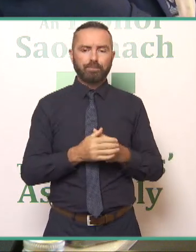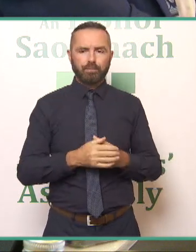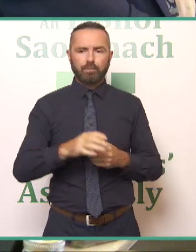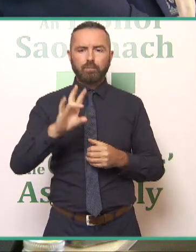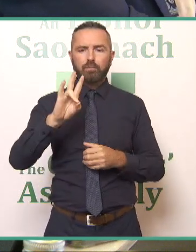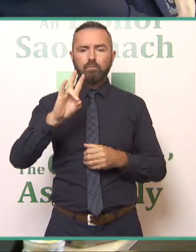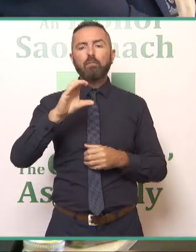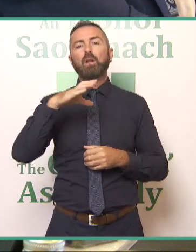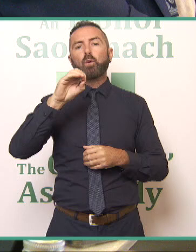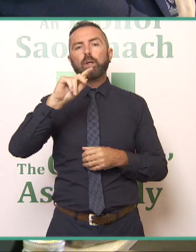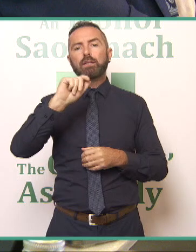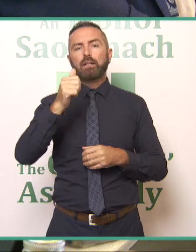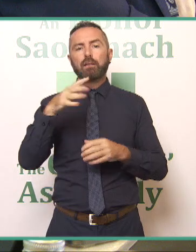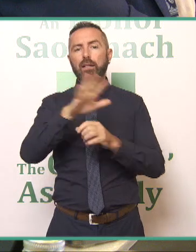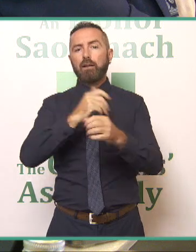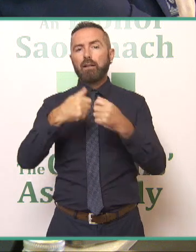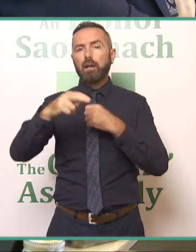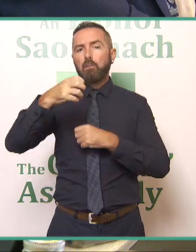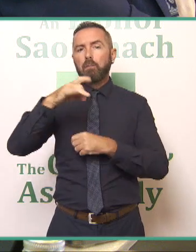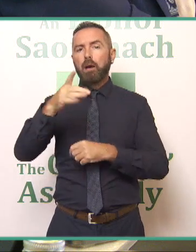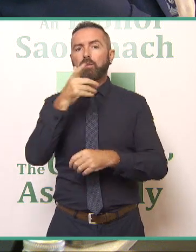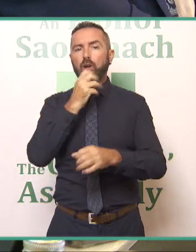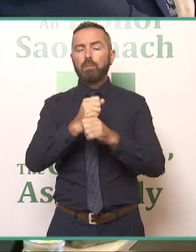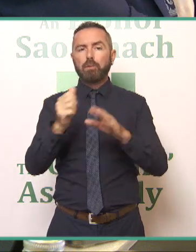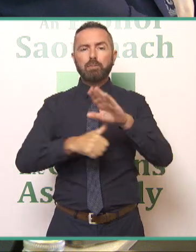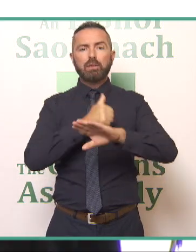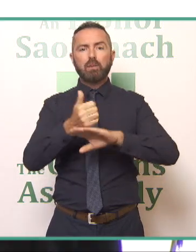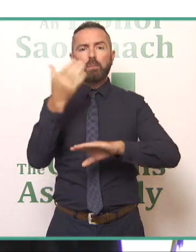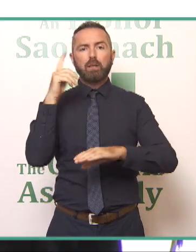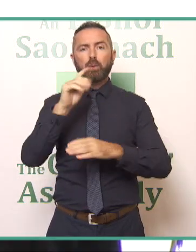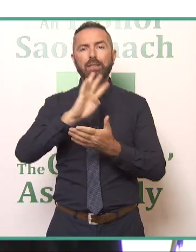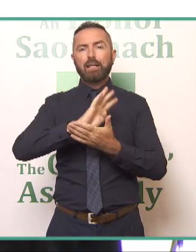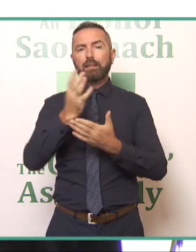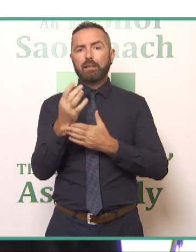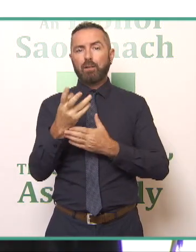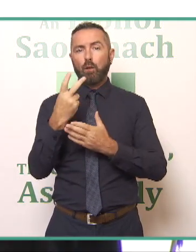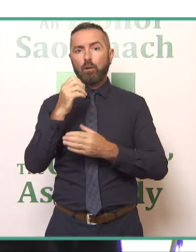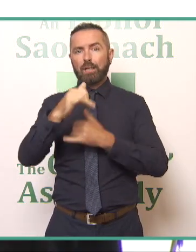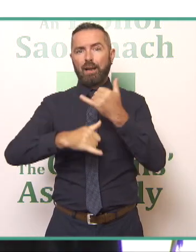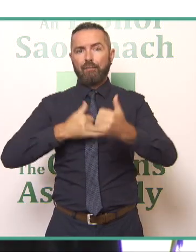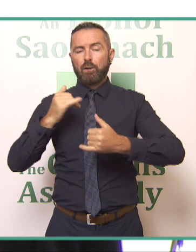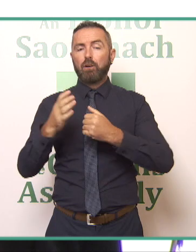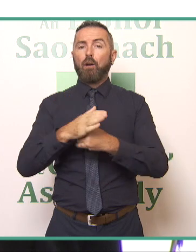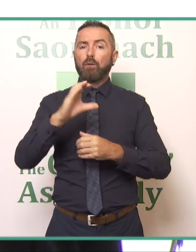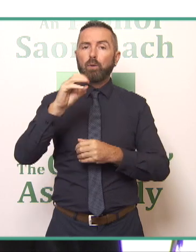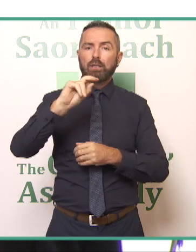area that Mark is speaking about we set up in 2019 that was the 30th anniversary of wheelchair. So